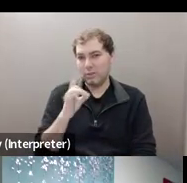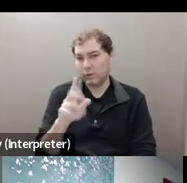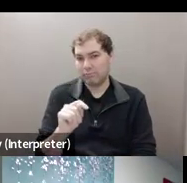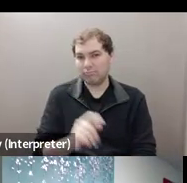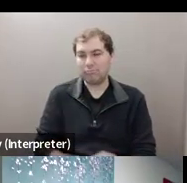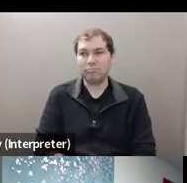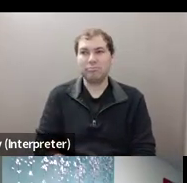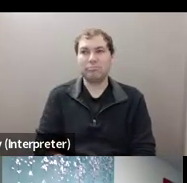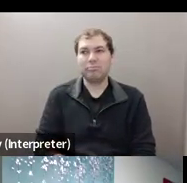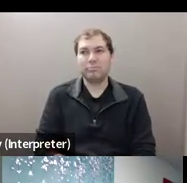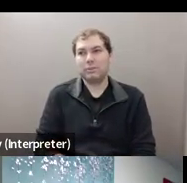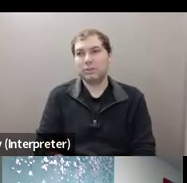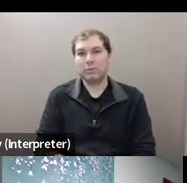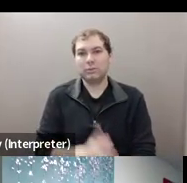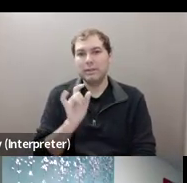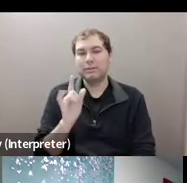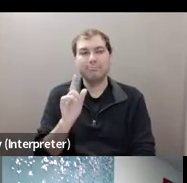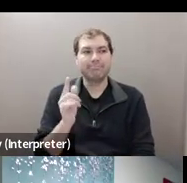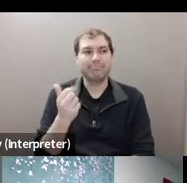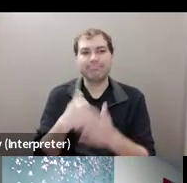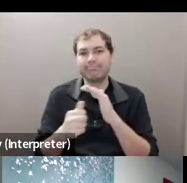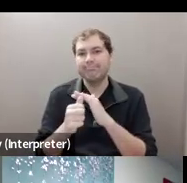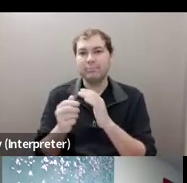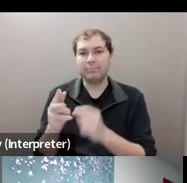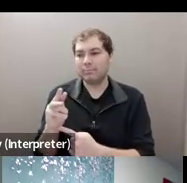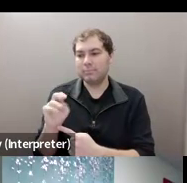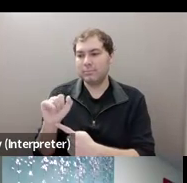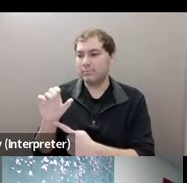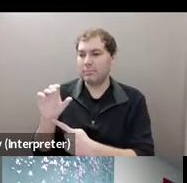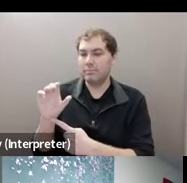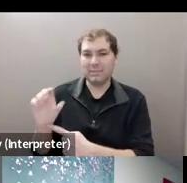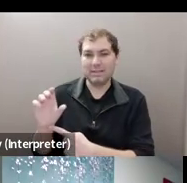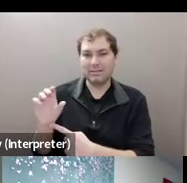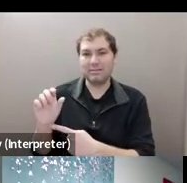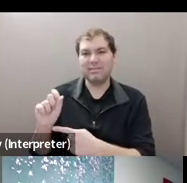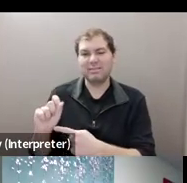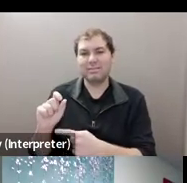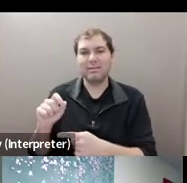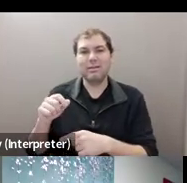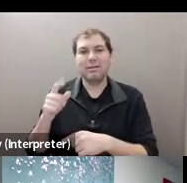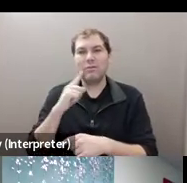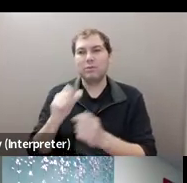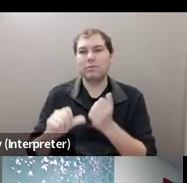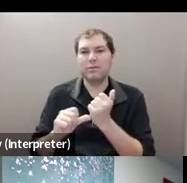Don Posh: that just goes under just miscellaneous as far as advocating for my time.